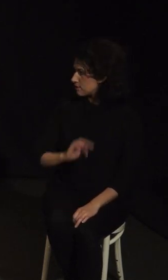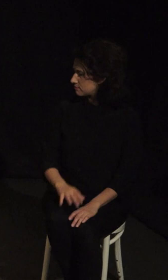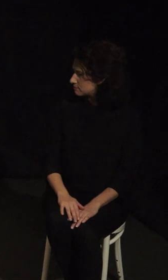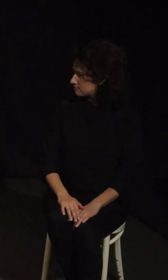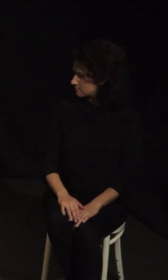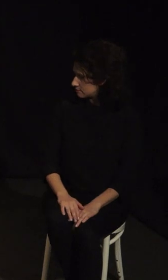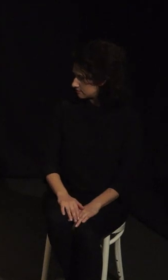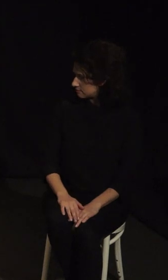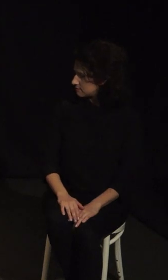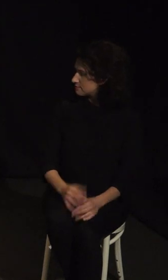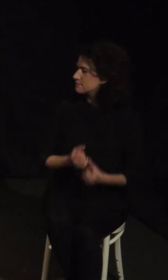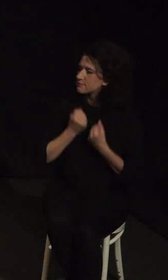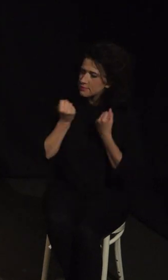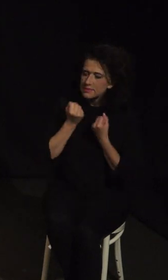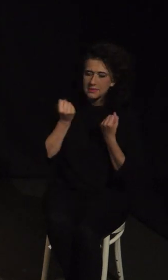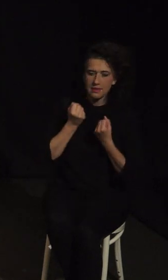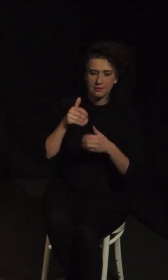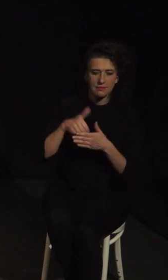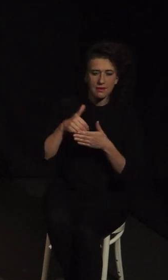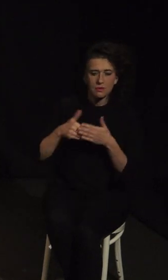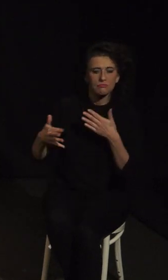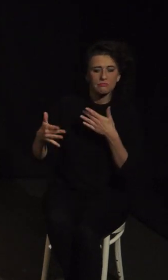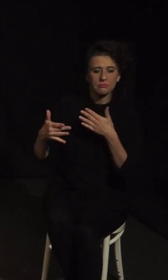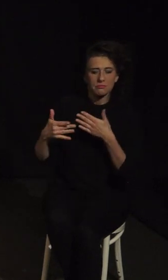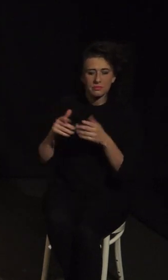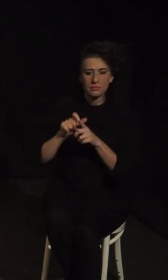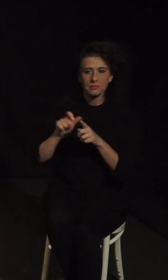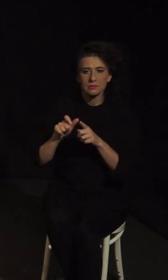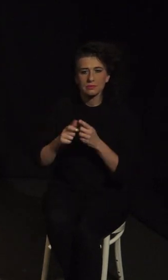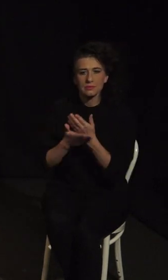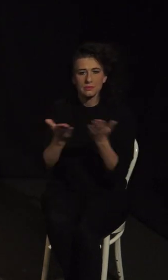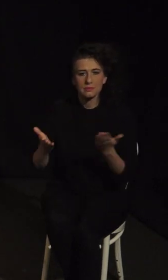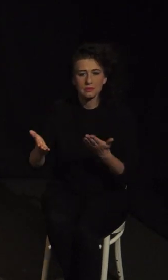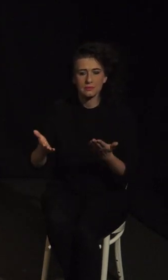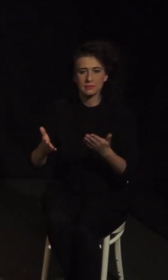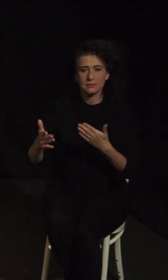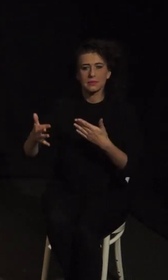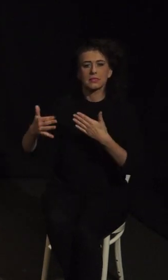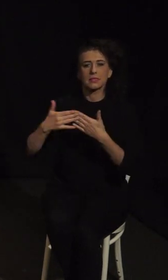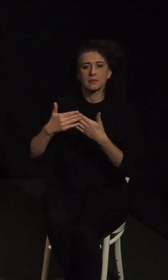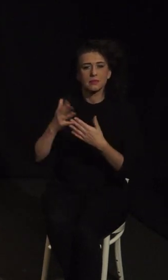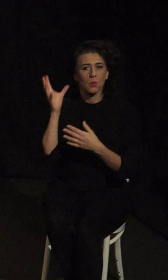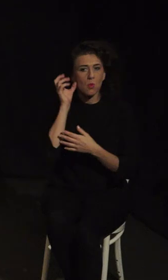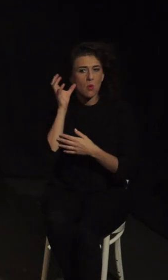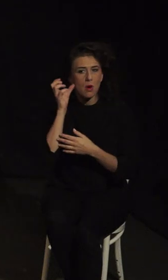I try to bring the audience closer to this word.